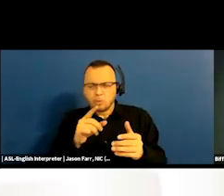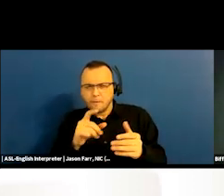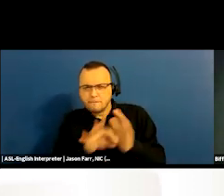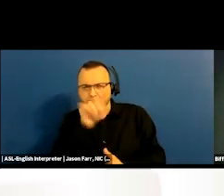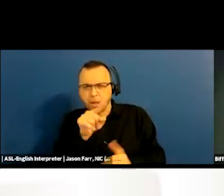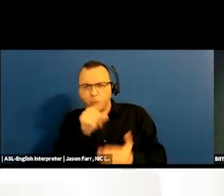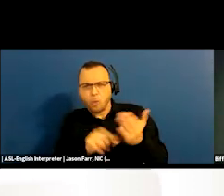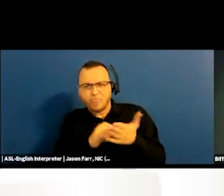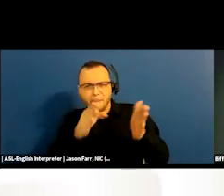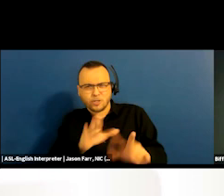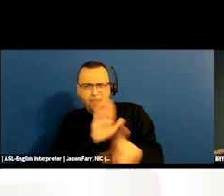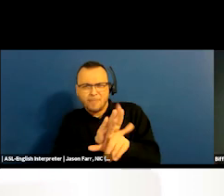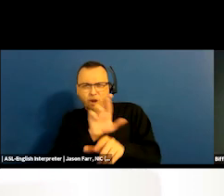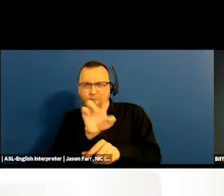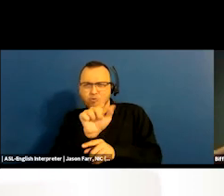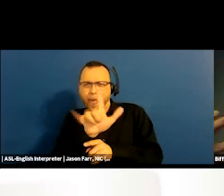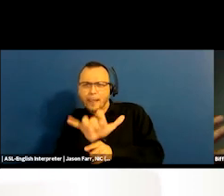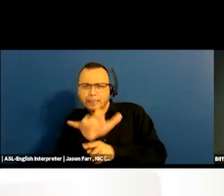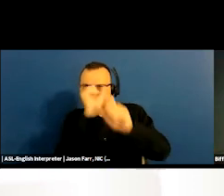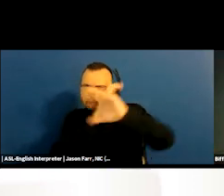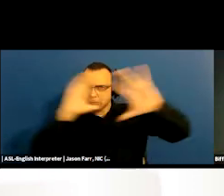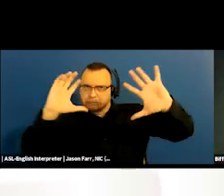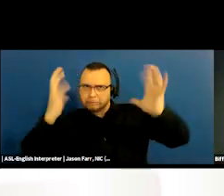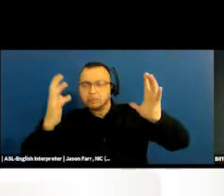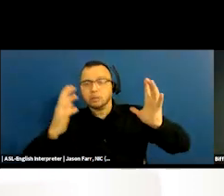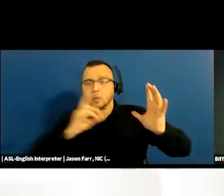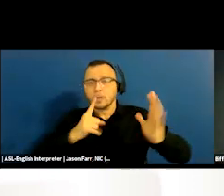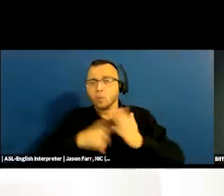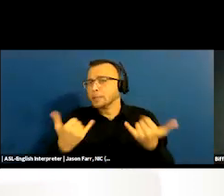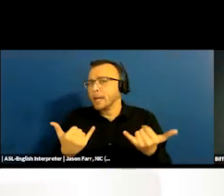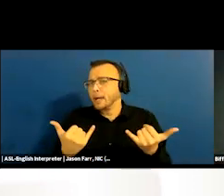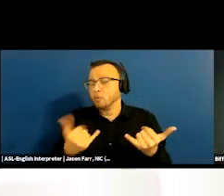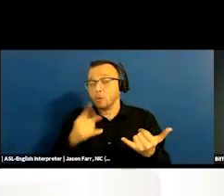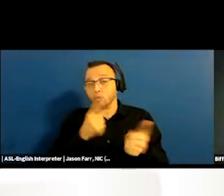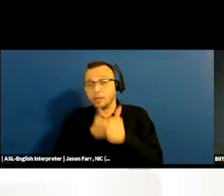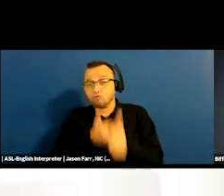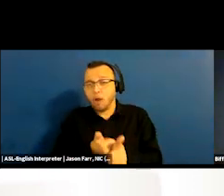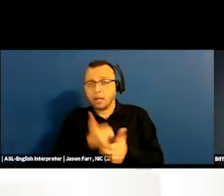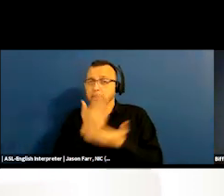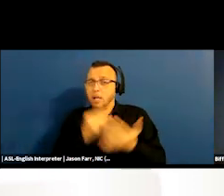especially, like I was saying before, things can get misconstrued really easily when someone's in psychosis.